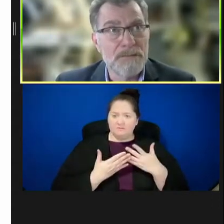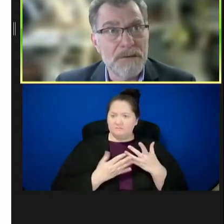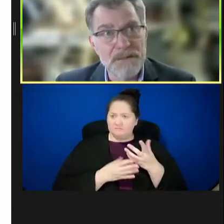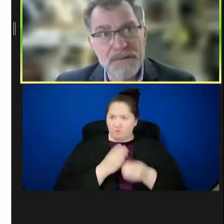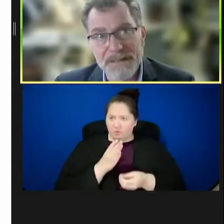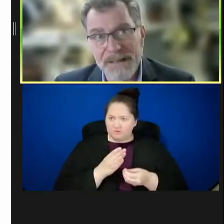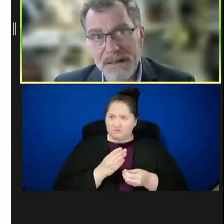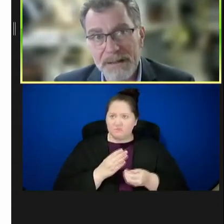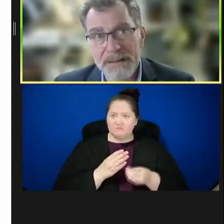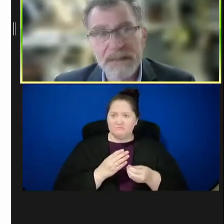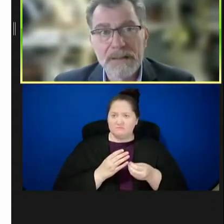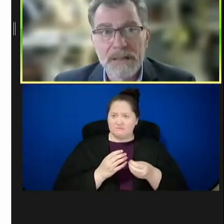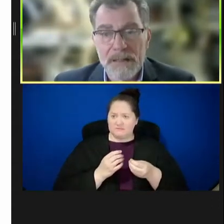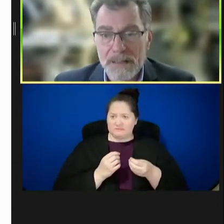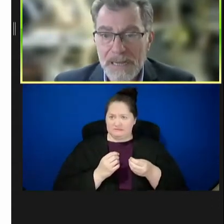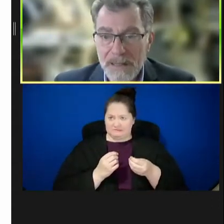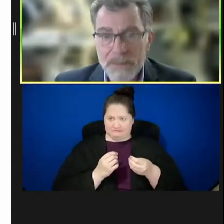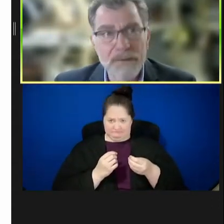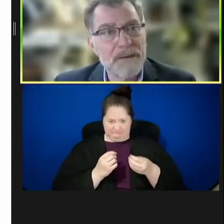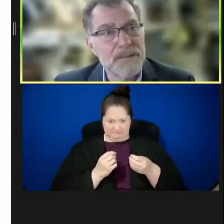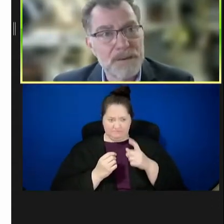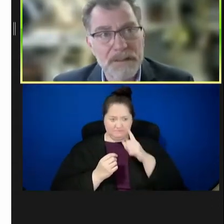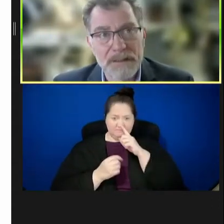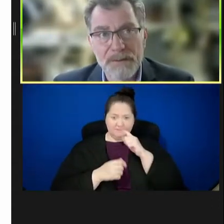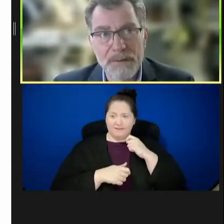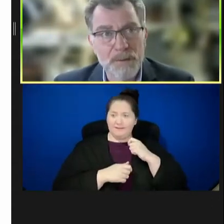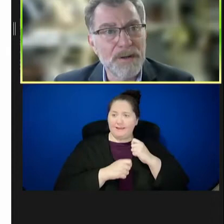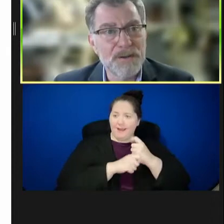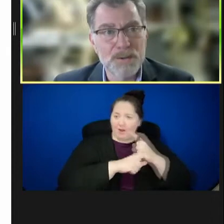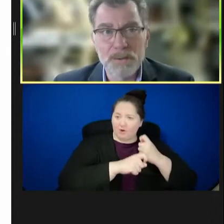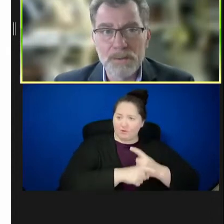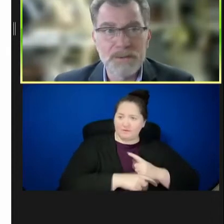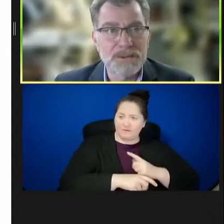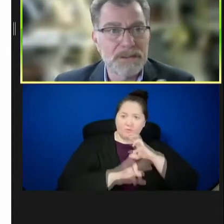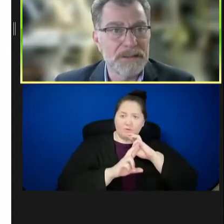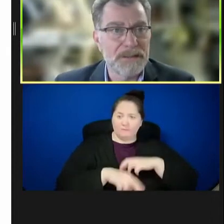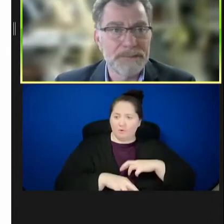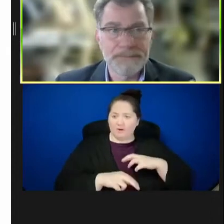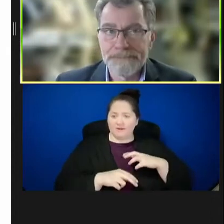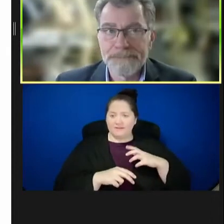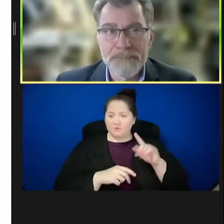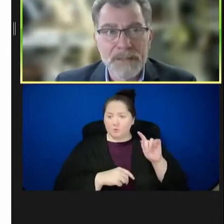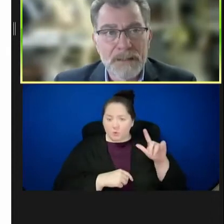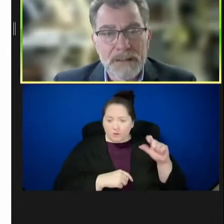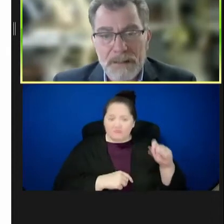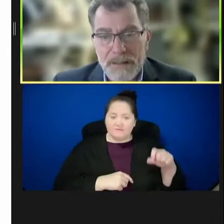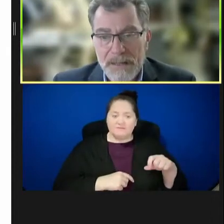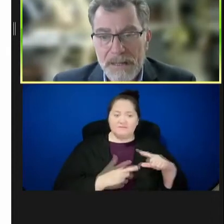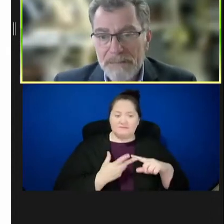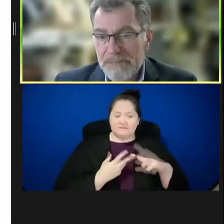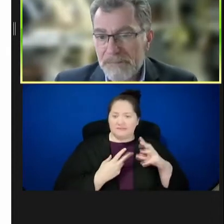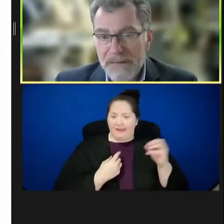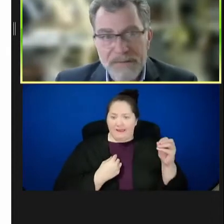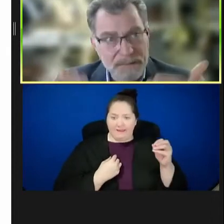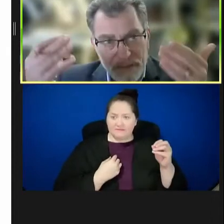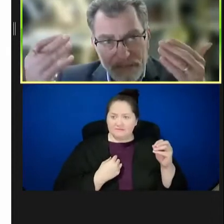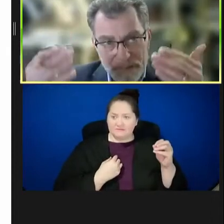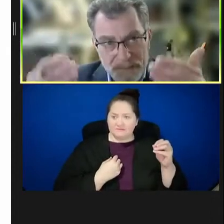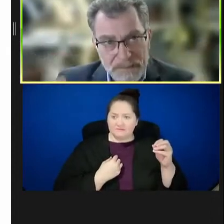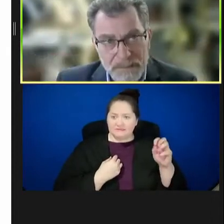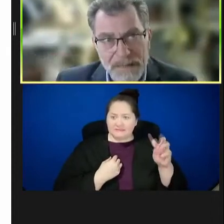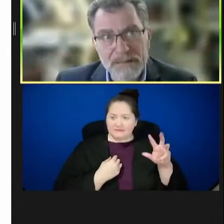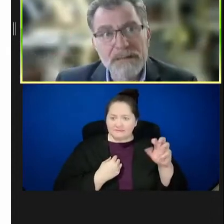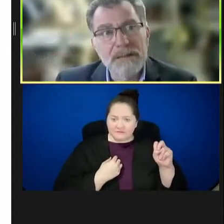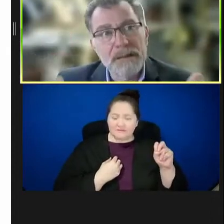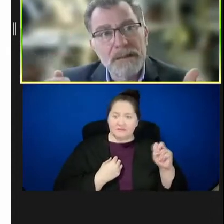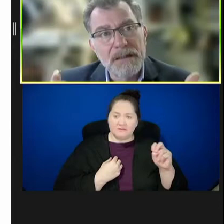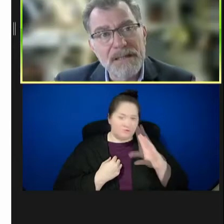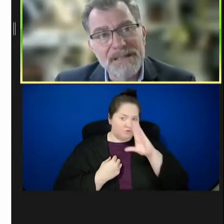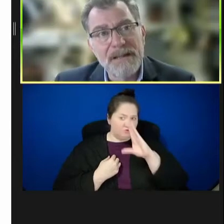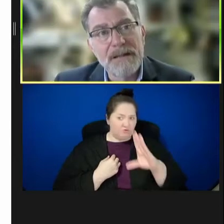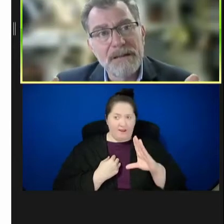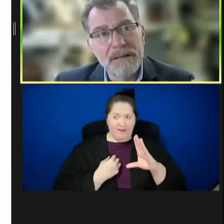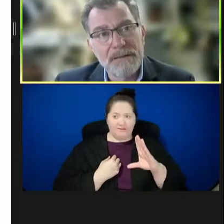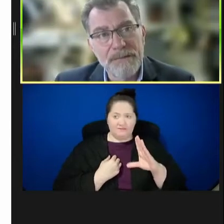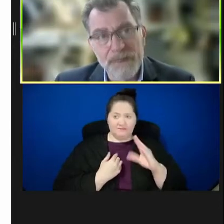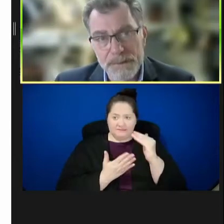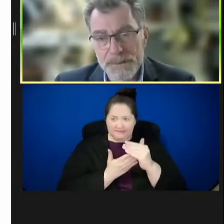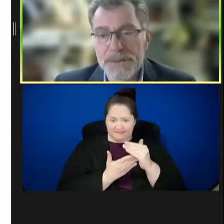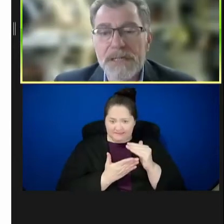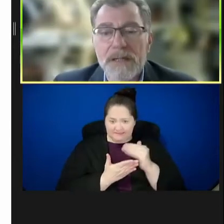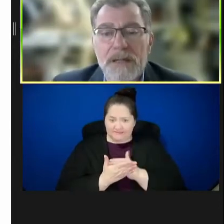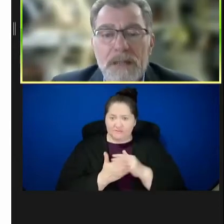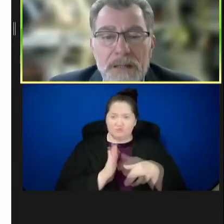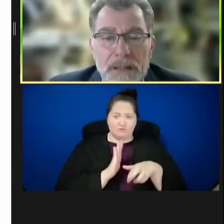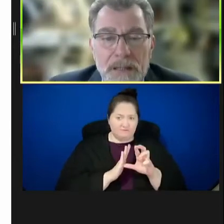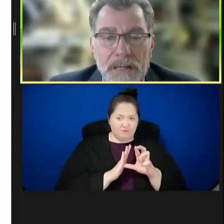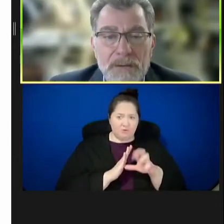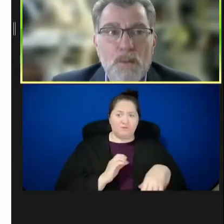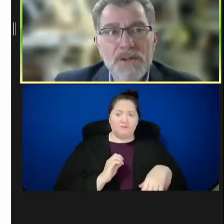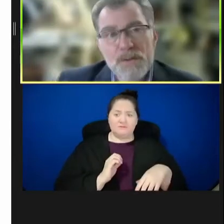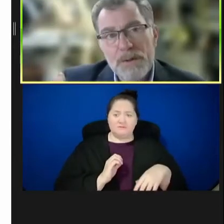Very sophisticated algorithms, reporting tools, and even direct listing reviews. And once we